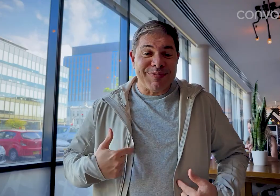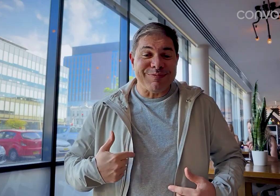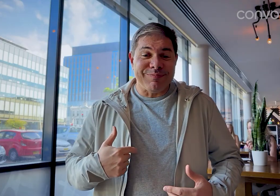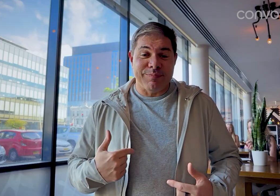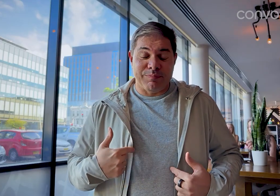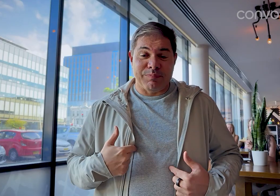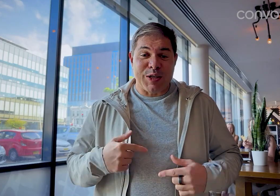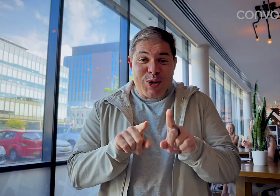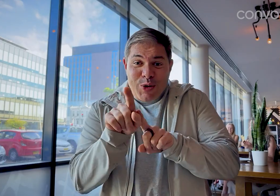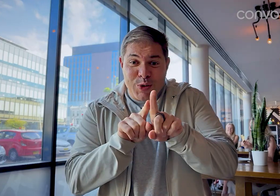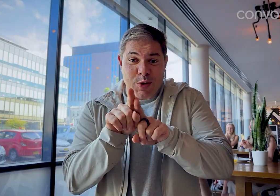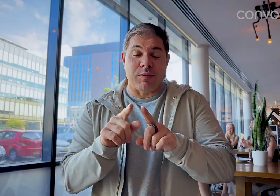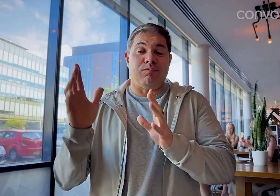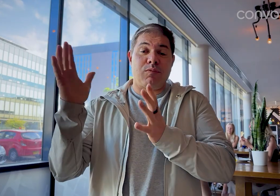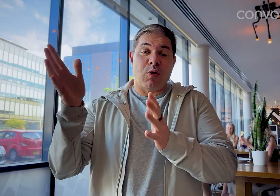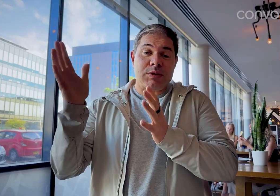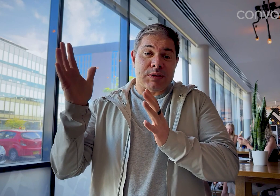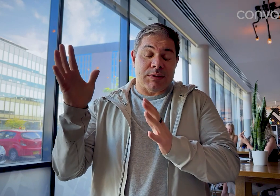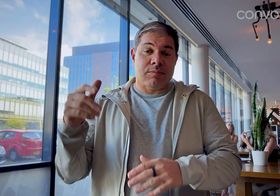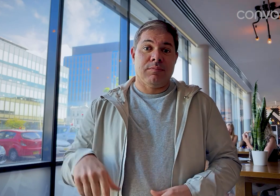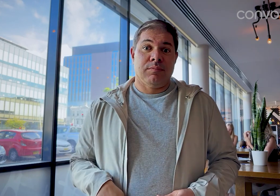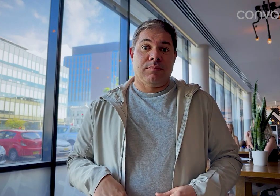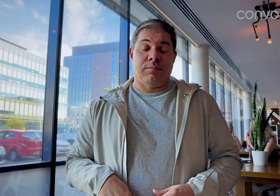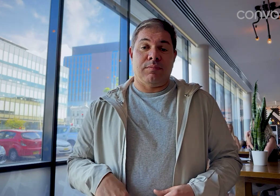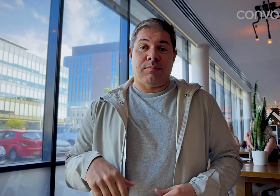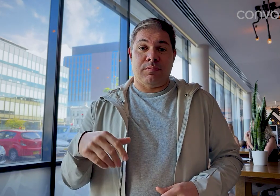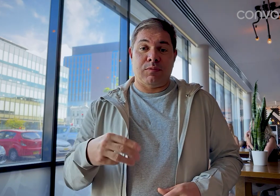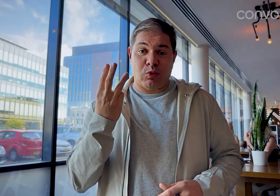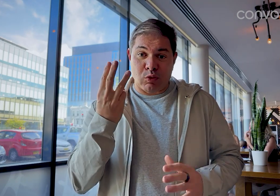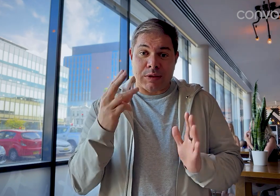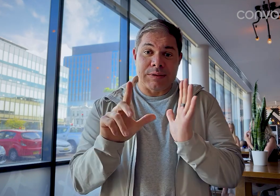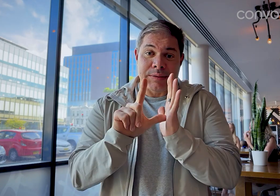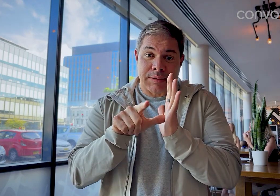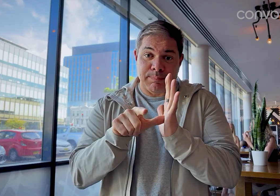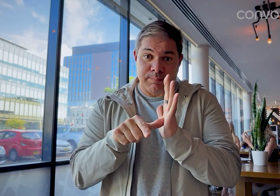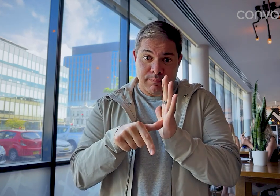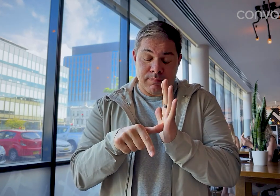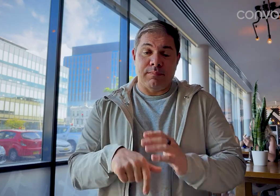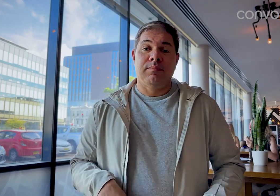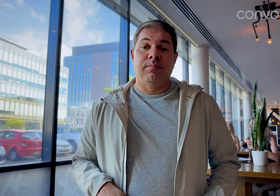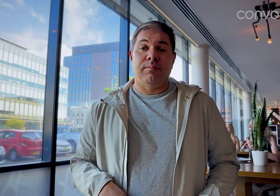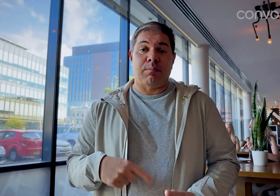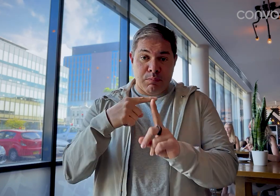I’ve learned Auslan by online classes with an Auslan Teacher,